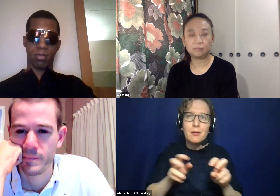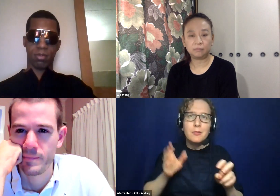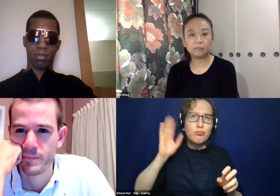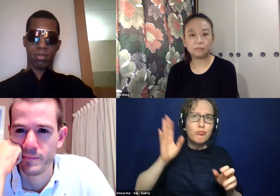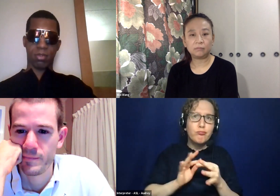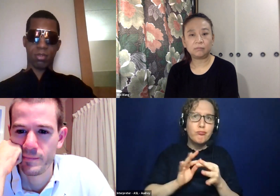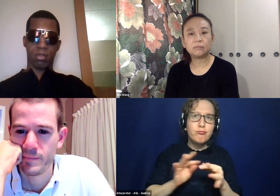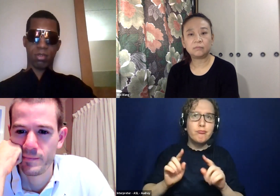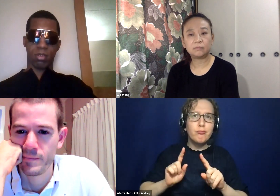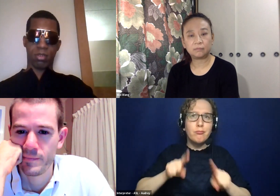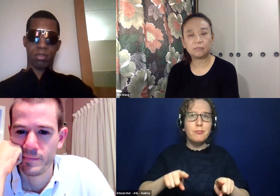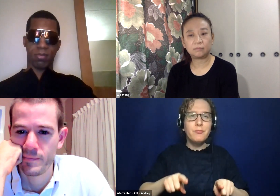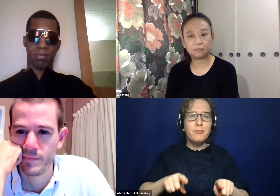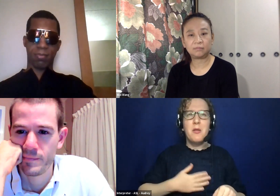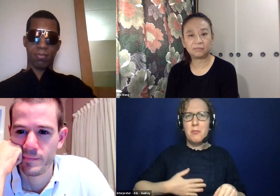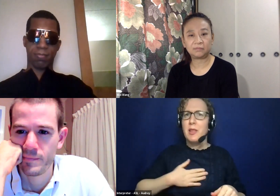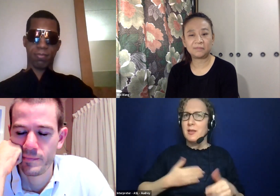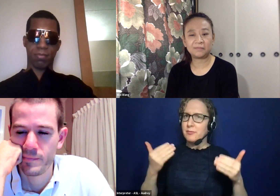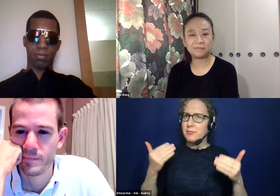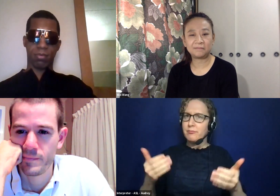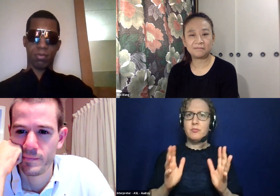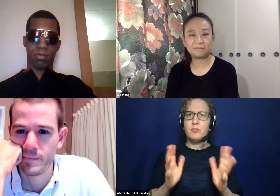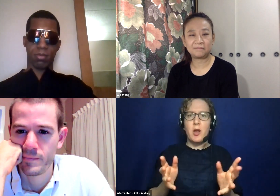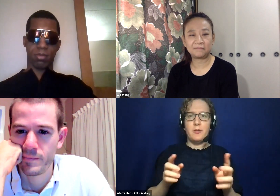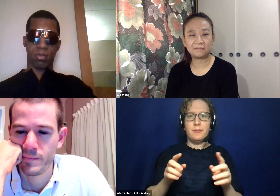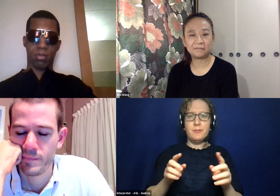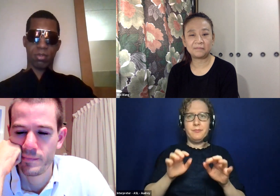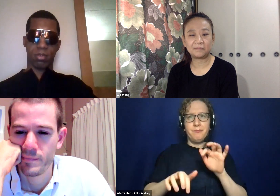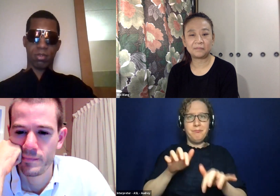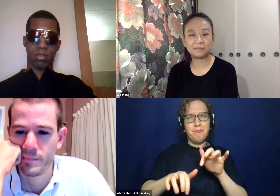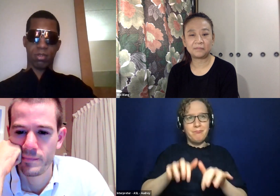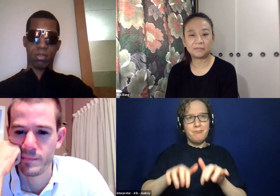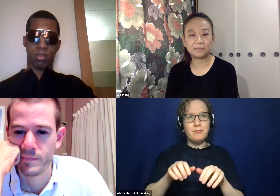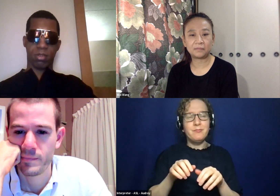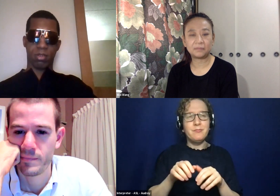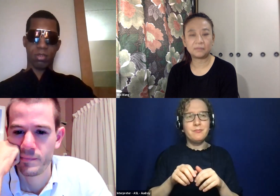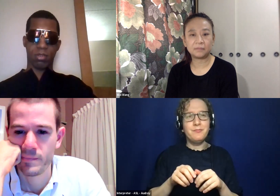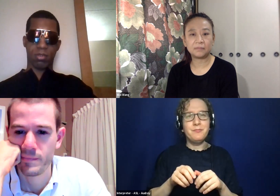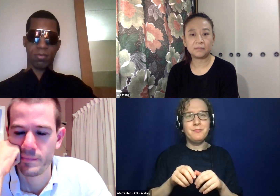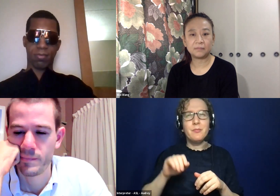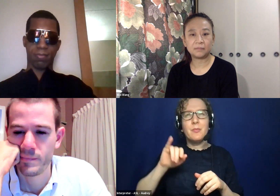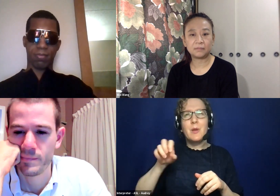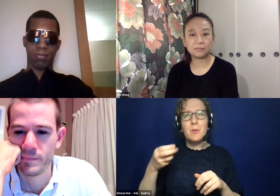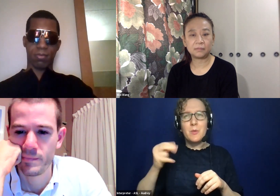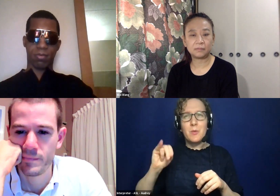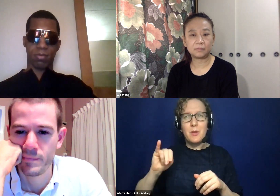answer, please feel free to chat those into the box, and Johileny can read them out.